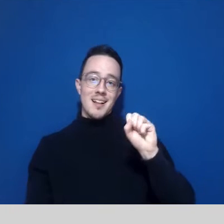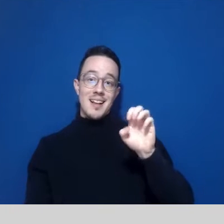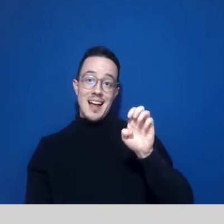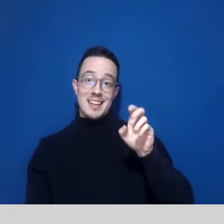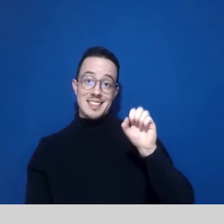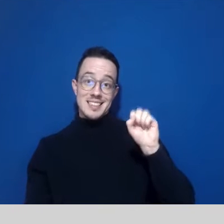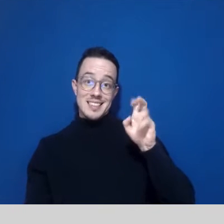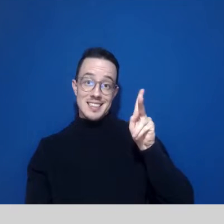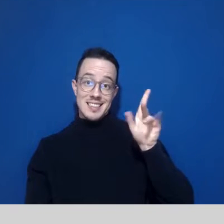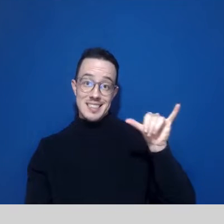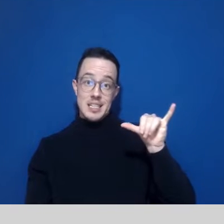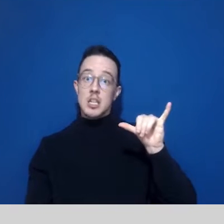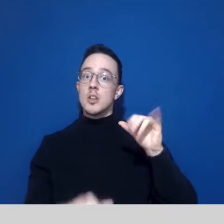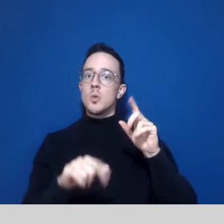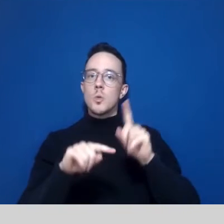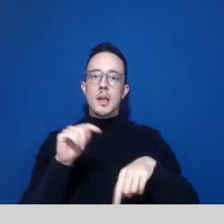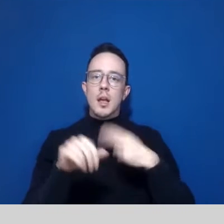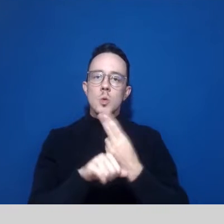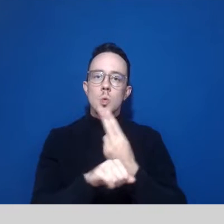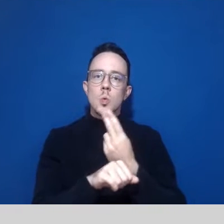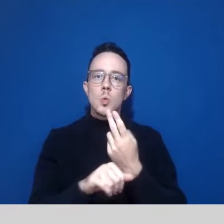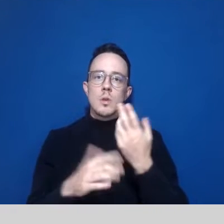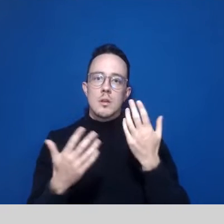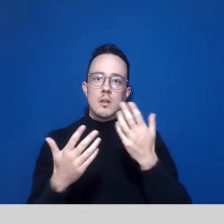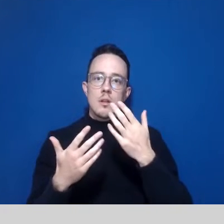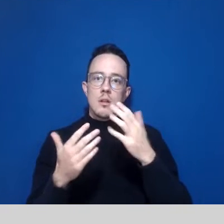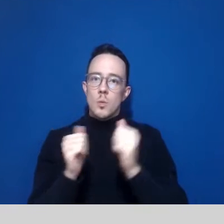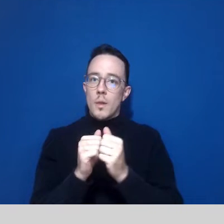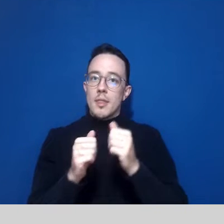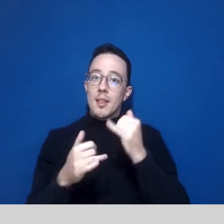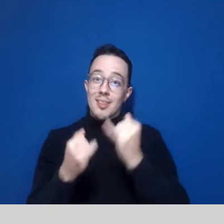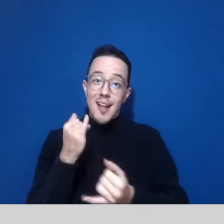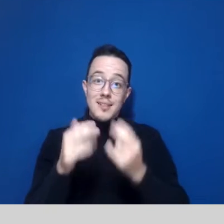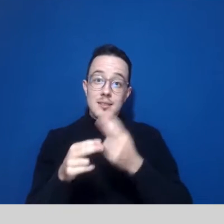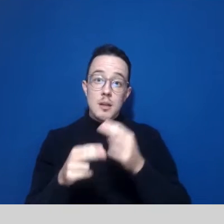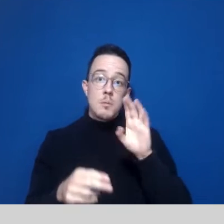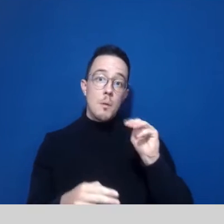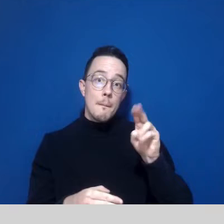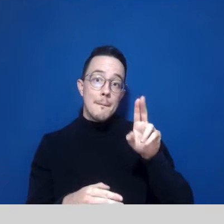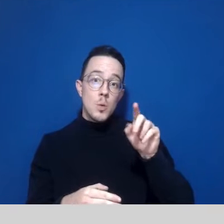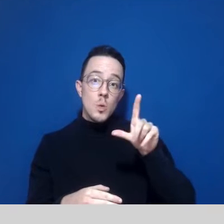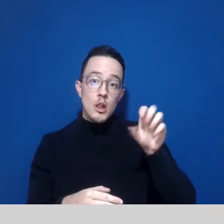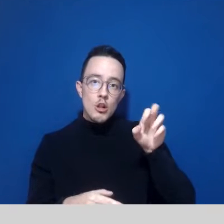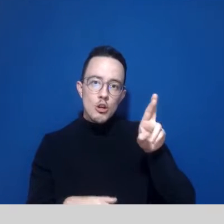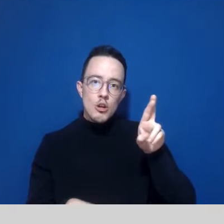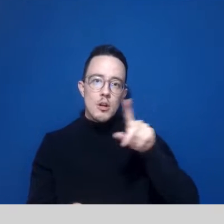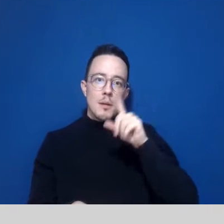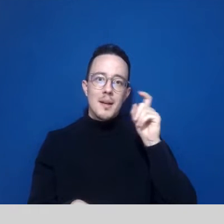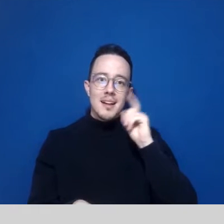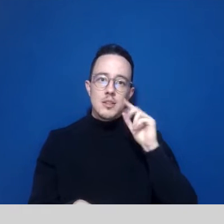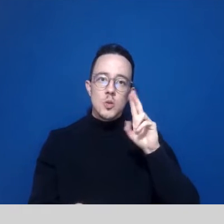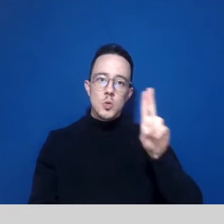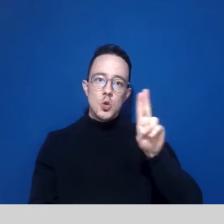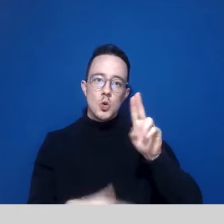On the other hand, Müller, you cannot encode it using ASCII because the ü is not contained within ASCII. In that case, you are using something like Latin-1,